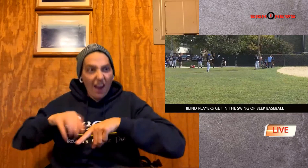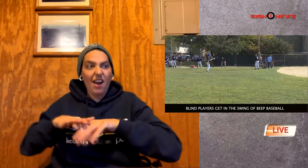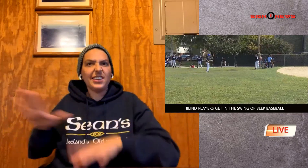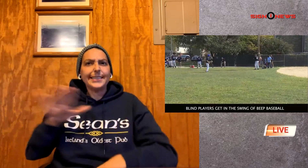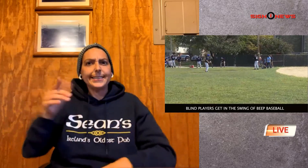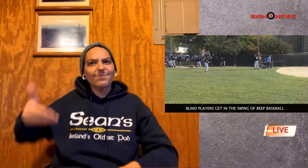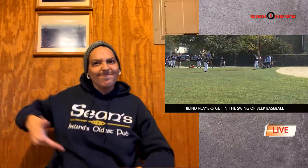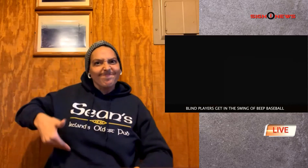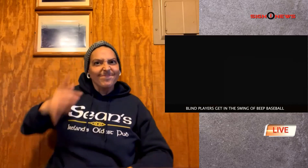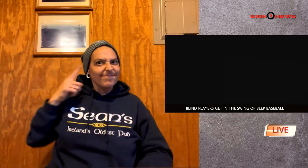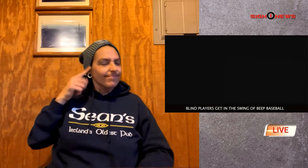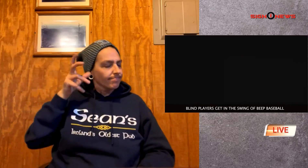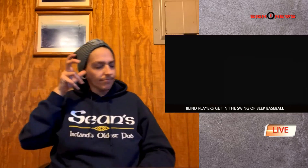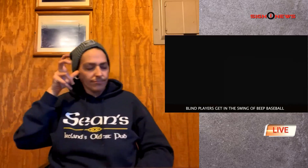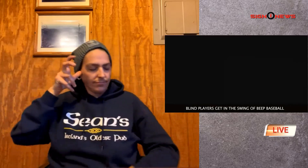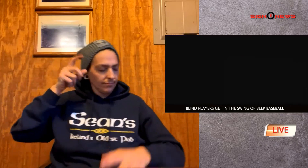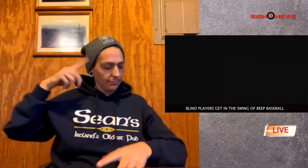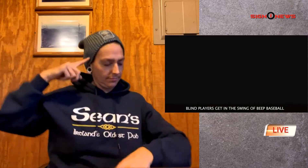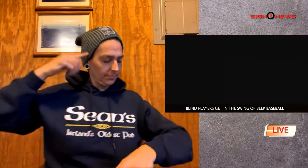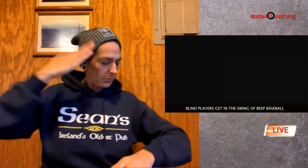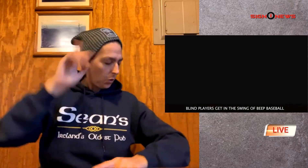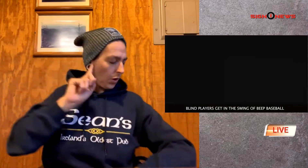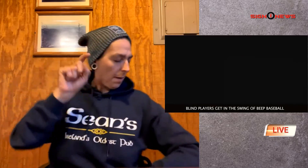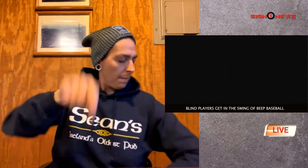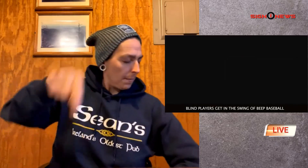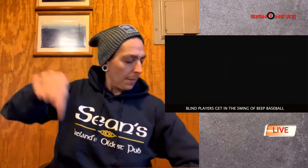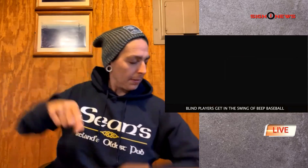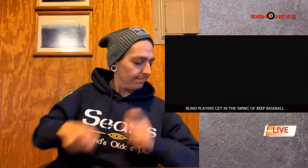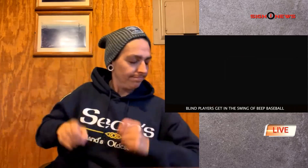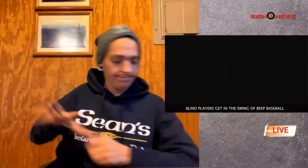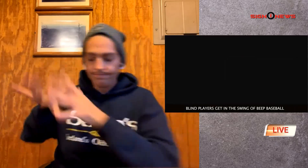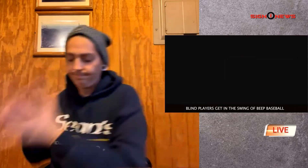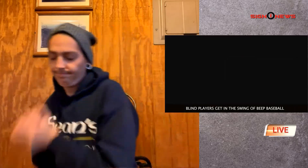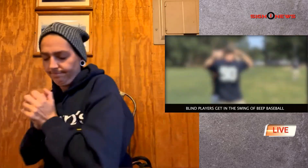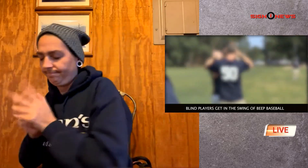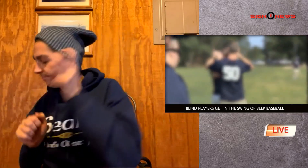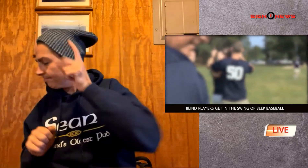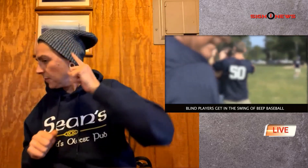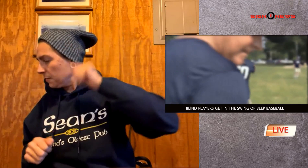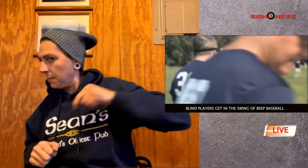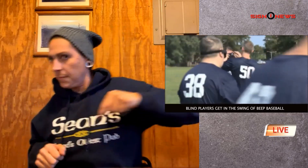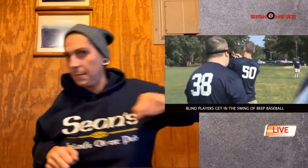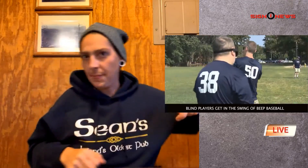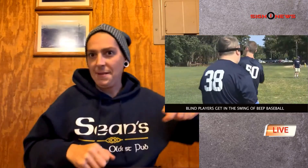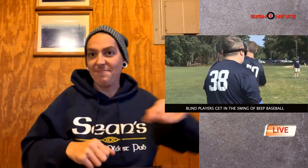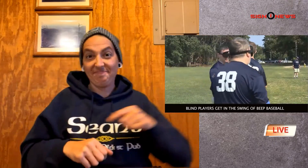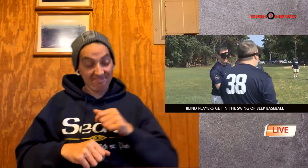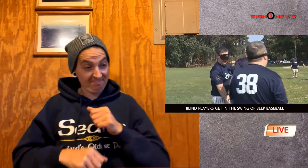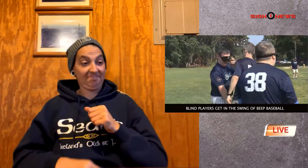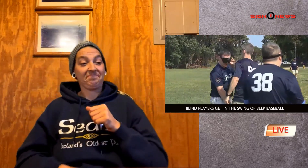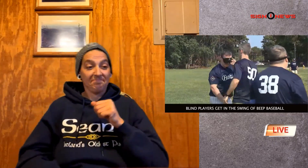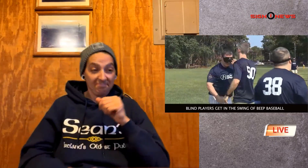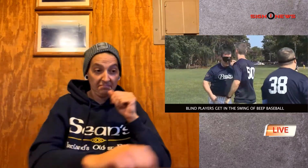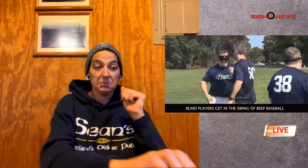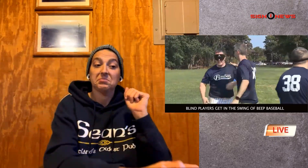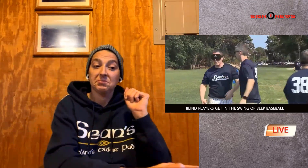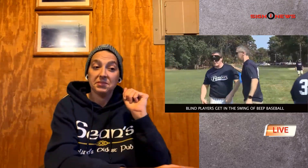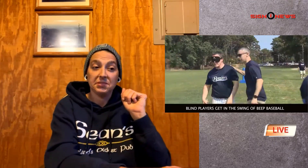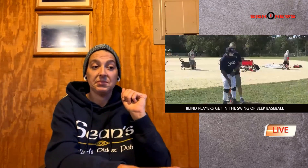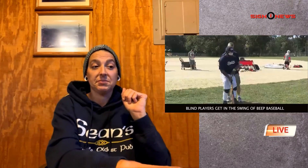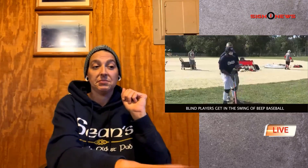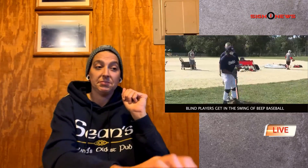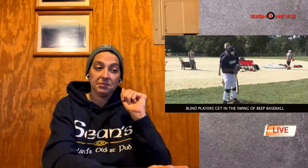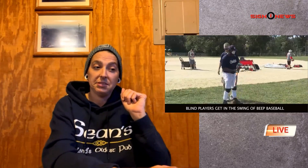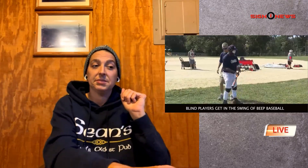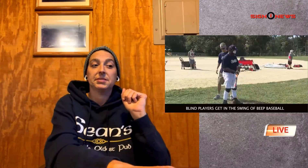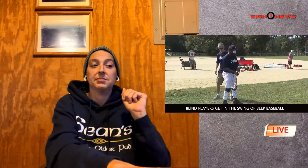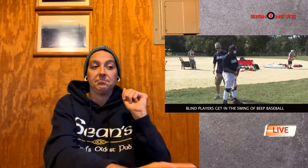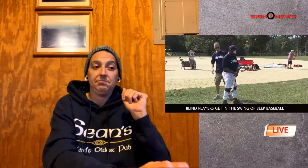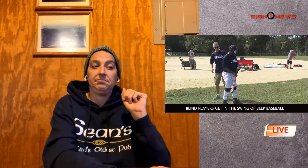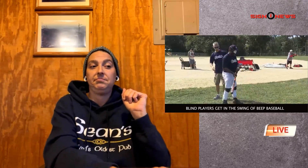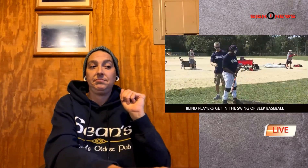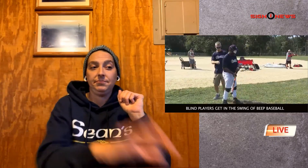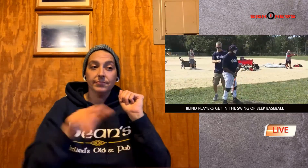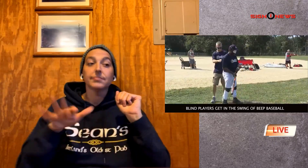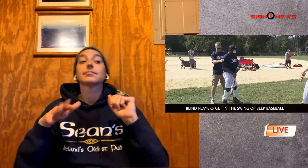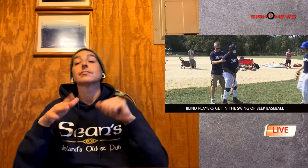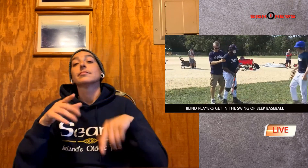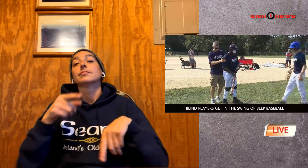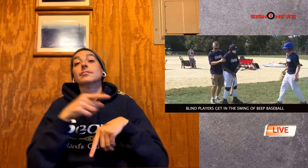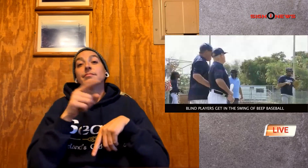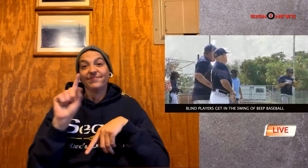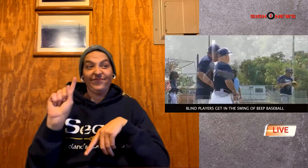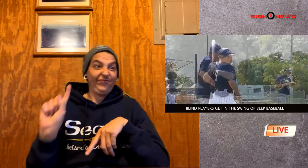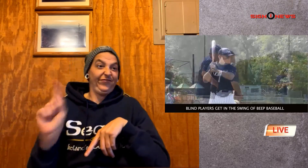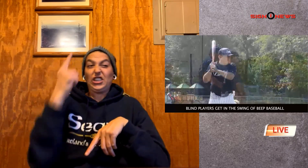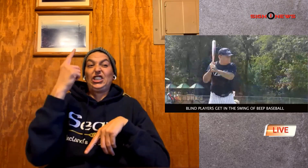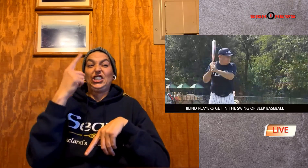hearing to navigate the field